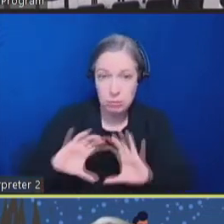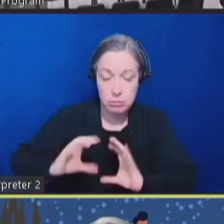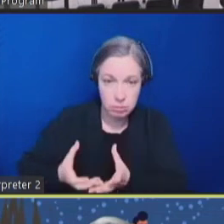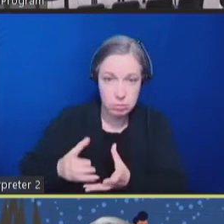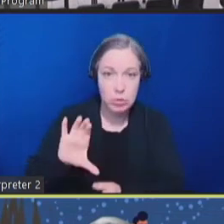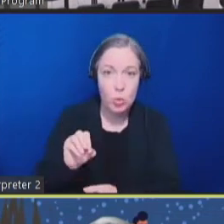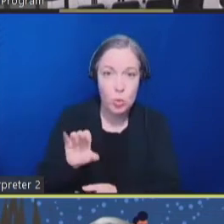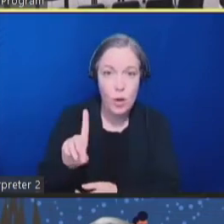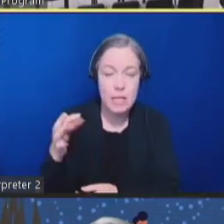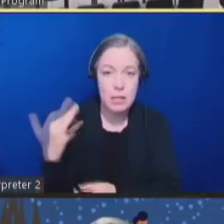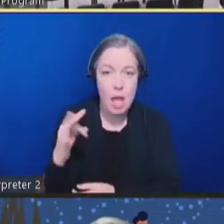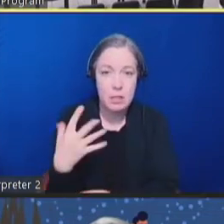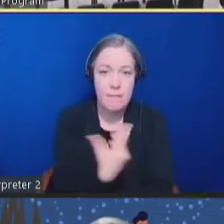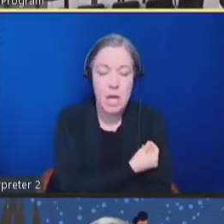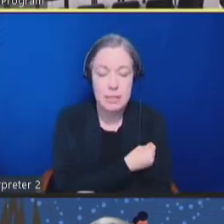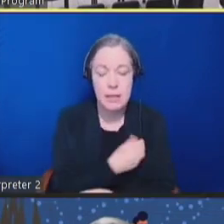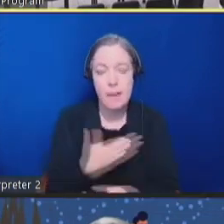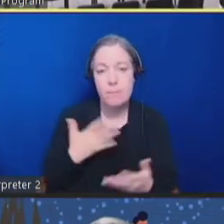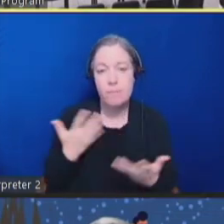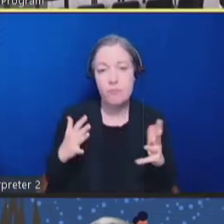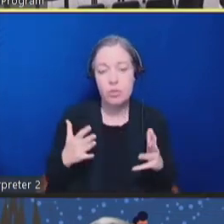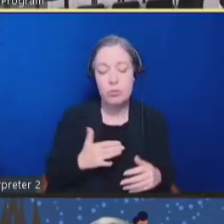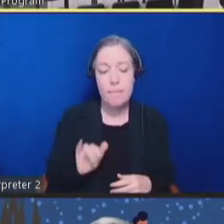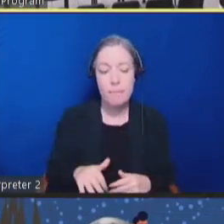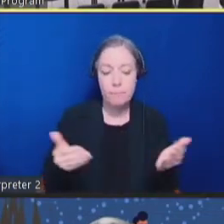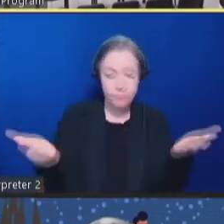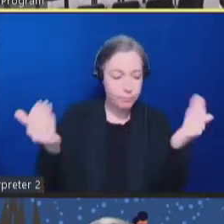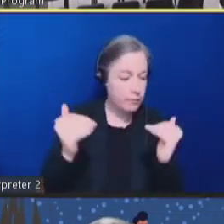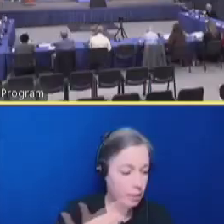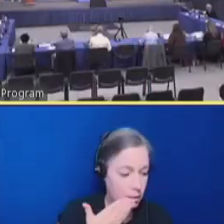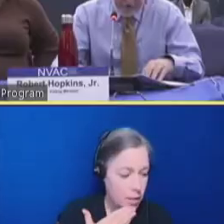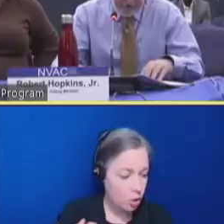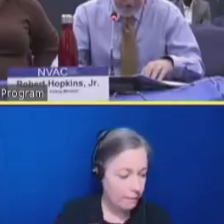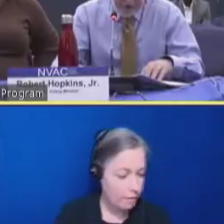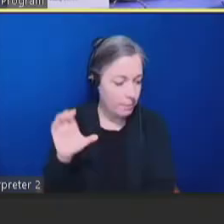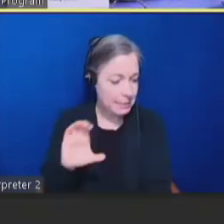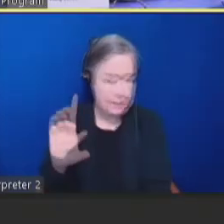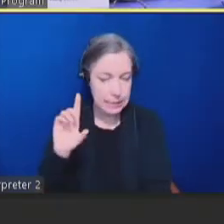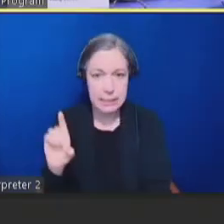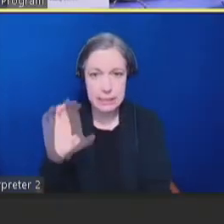Robert Hopkins: Thank you very much. Next, from CDC, Captain Mo Patel.